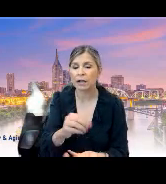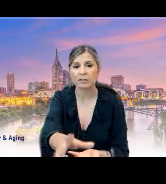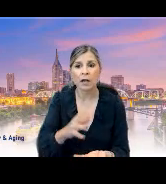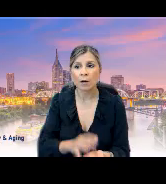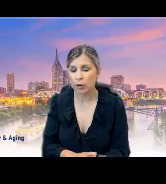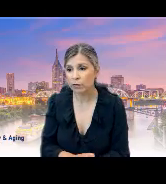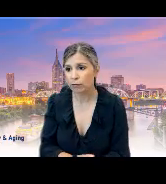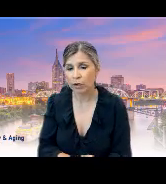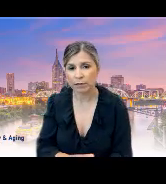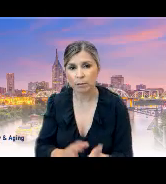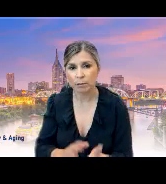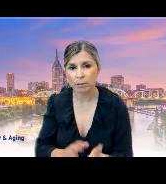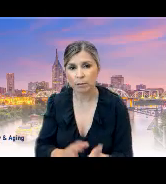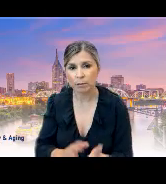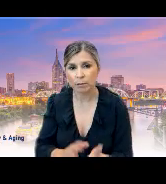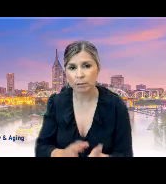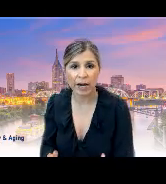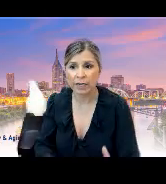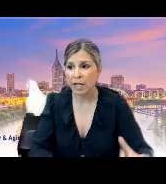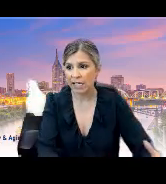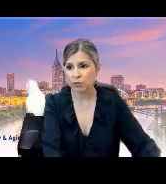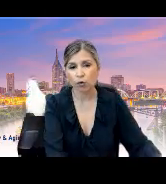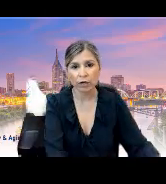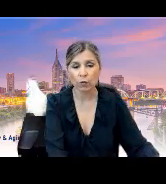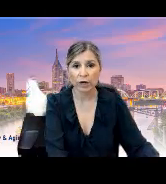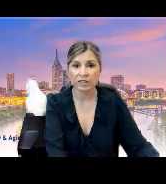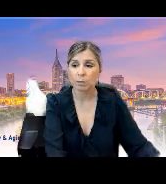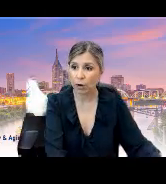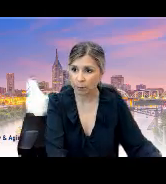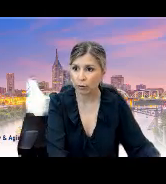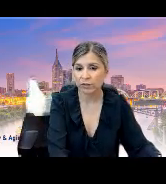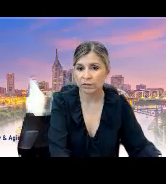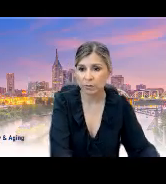Because part of what makes this program so great is working with support person